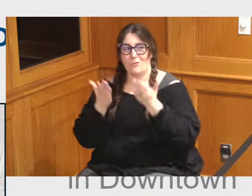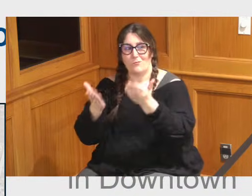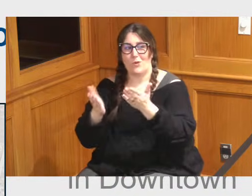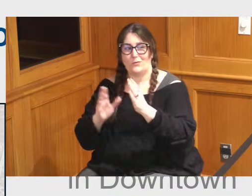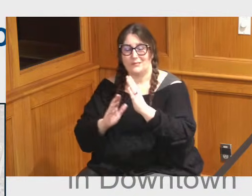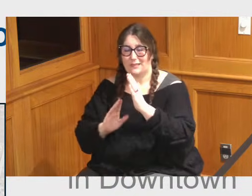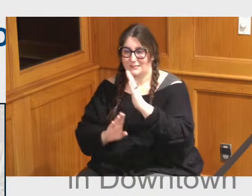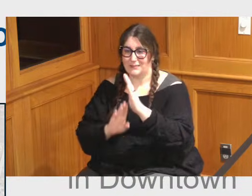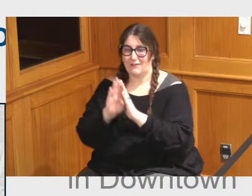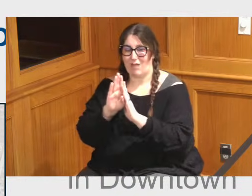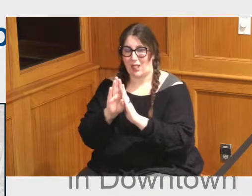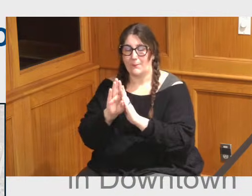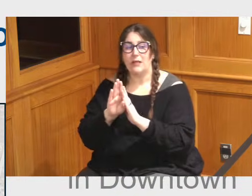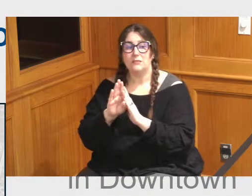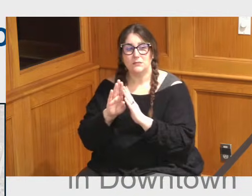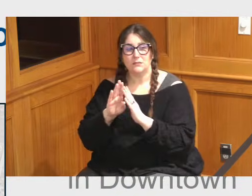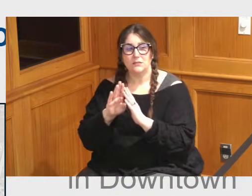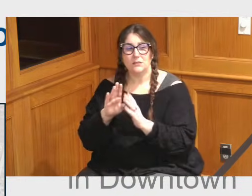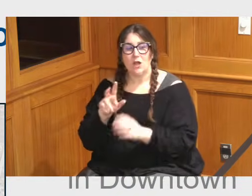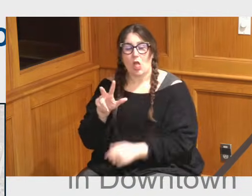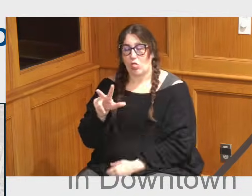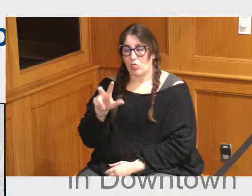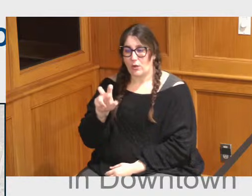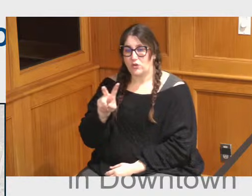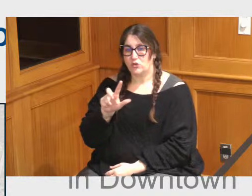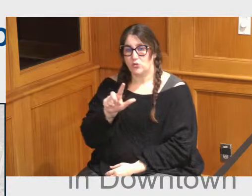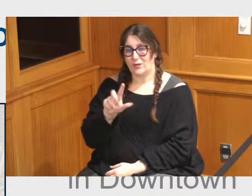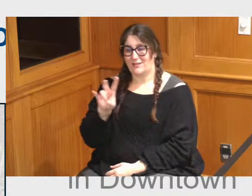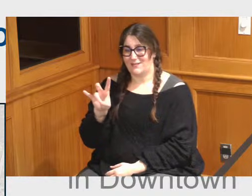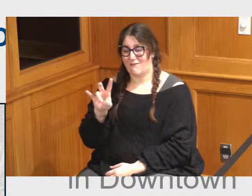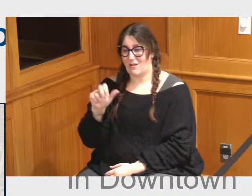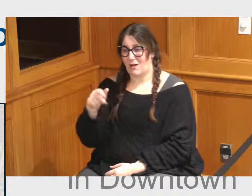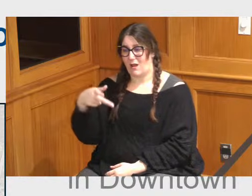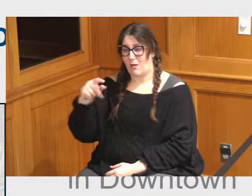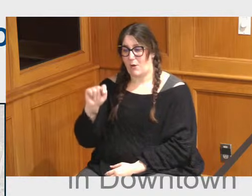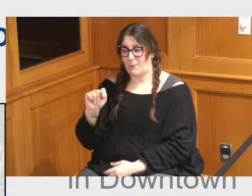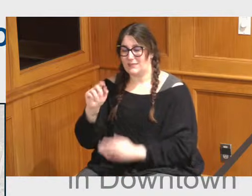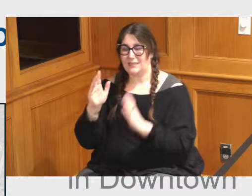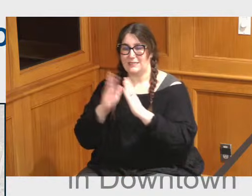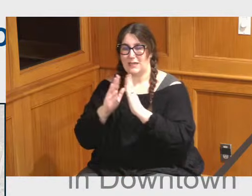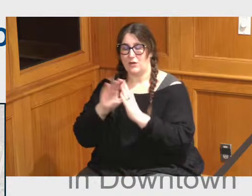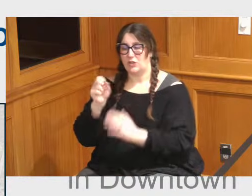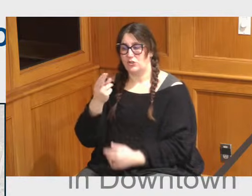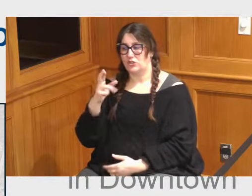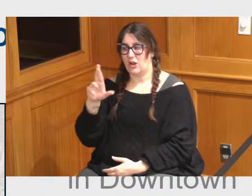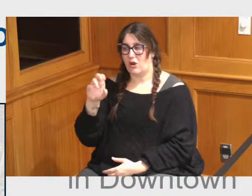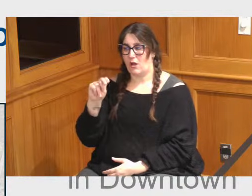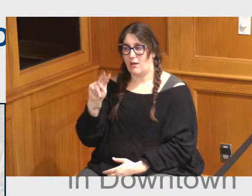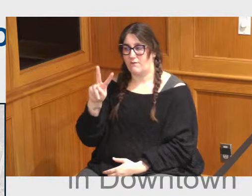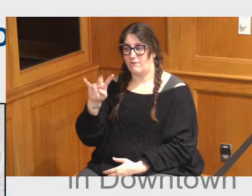is slated to add approximately 327 apartments in downtown Sharonville. This is hence why we have